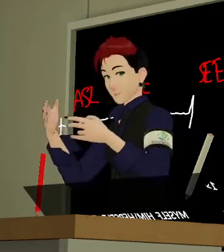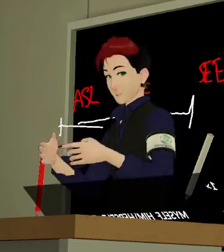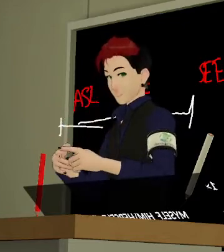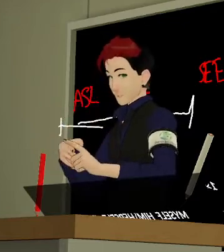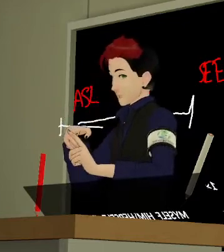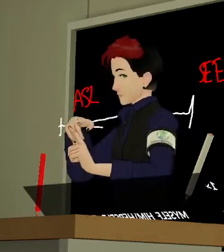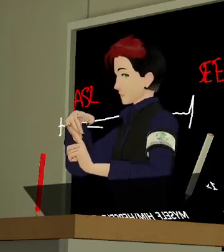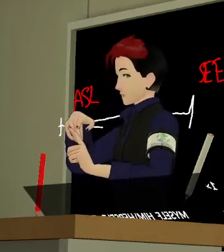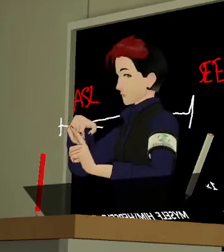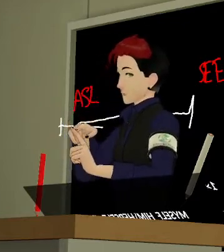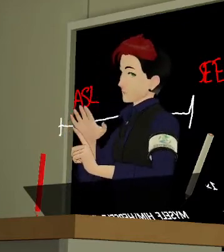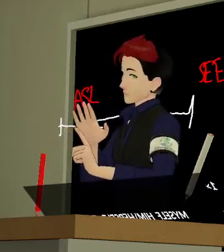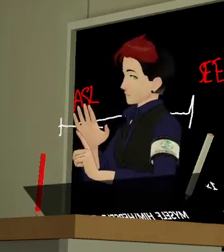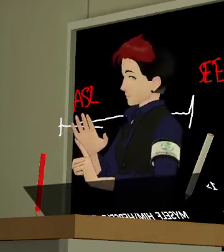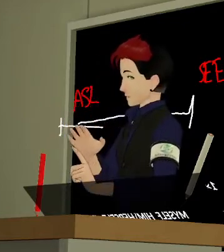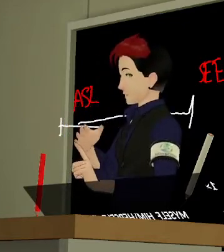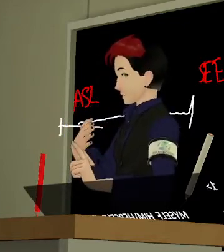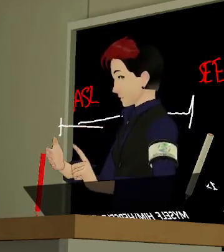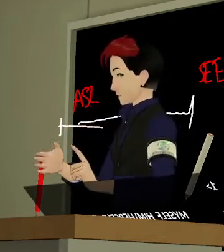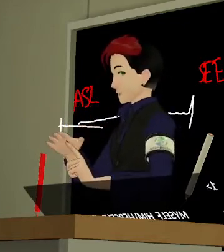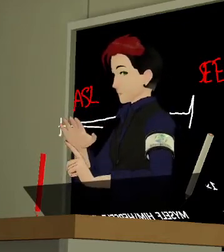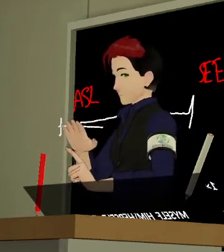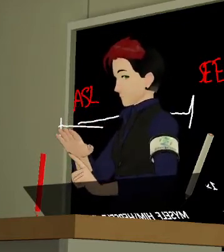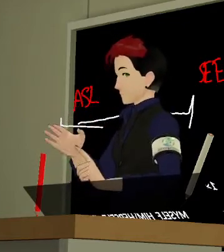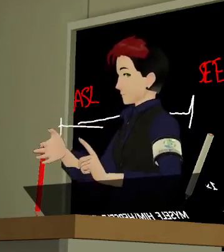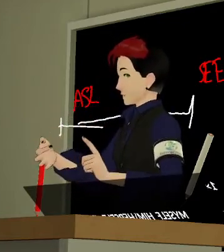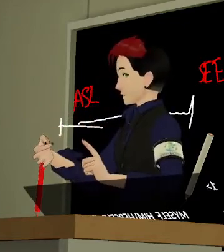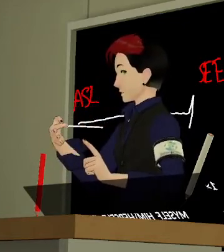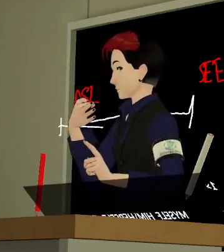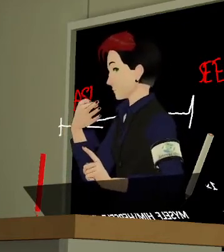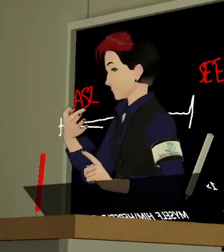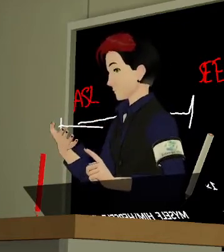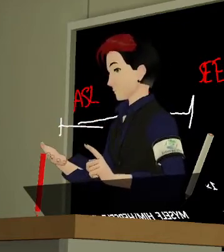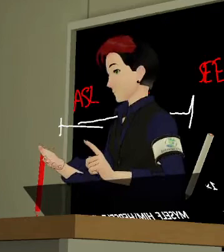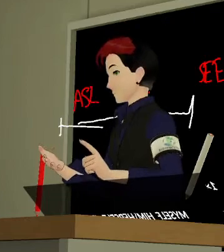person i can say oh then it's their thing it's their